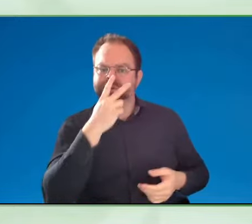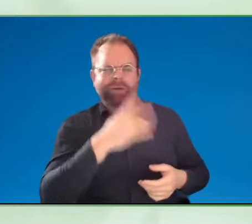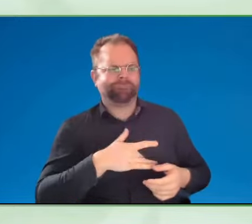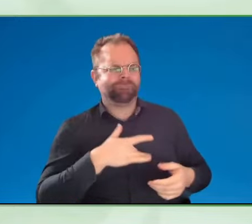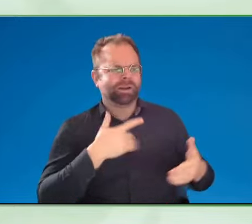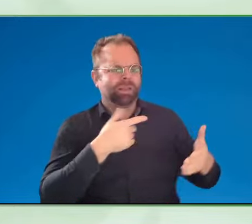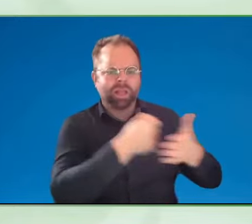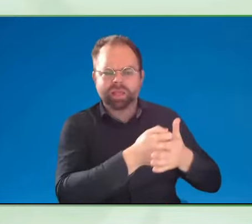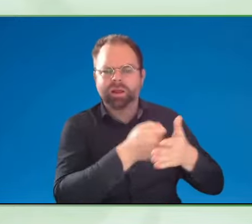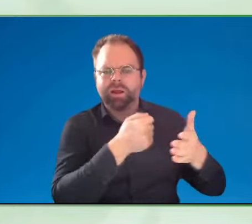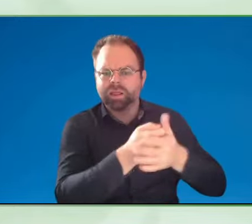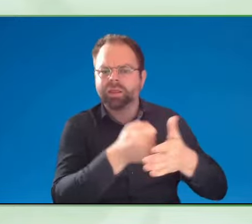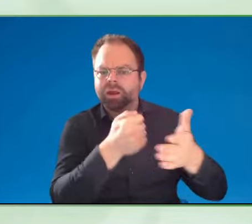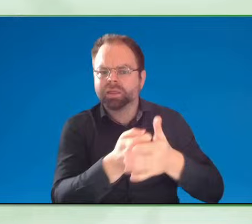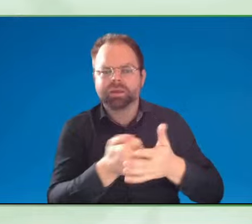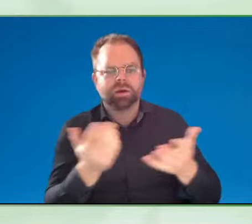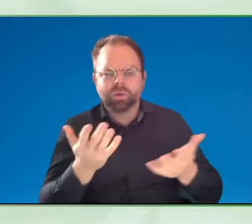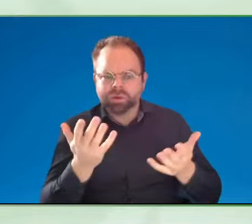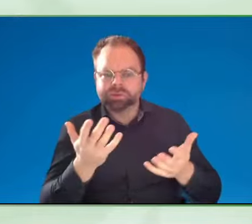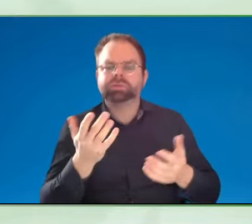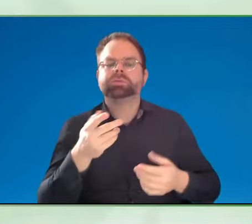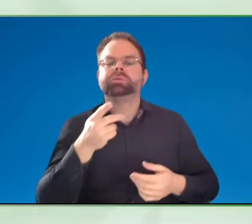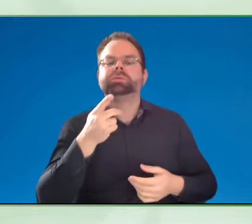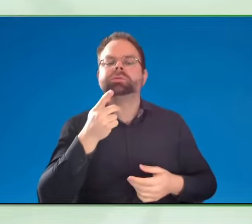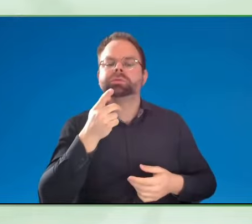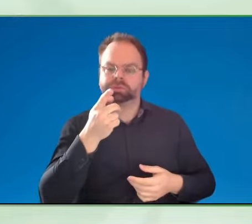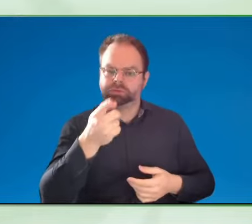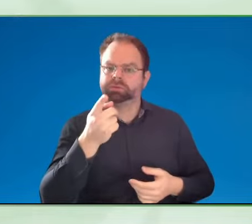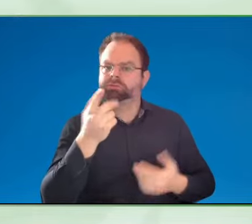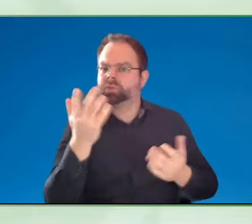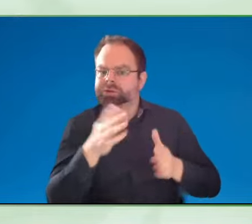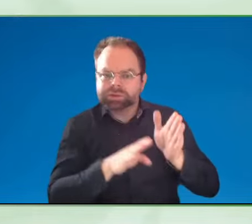try our spaces to hear from them about what they would like to see improved.